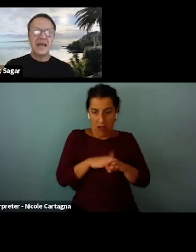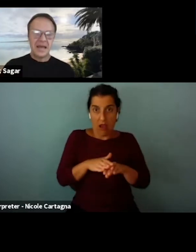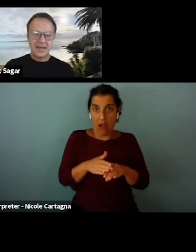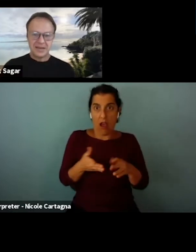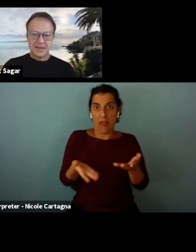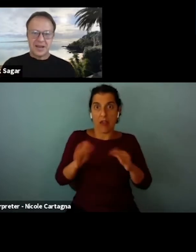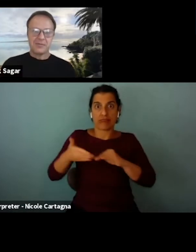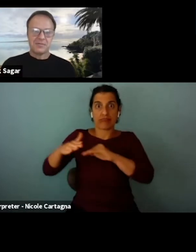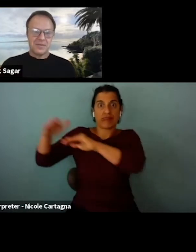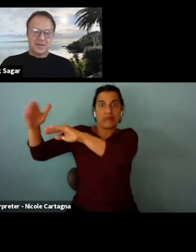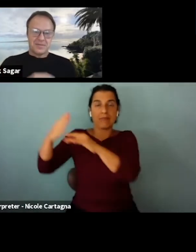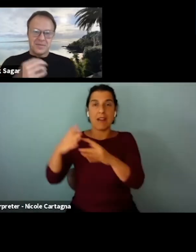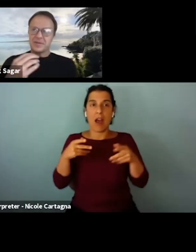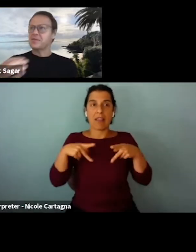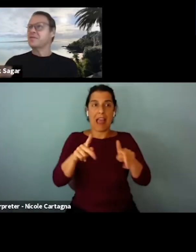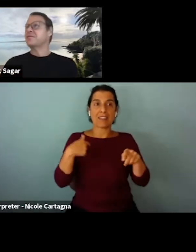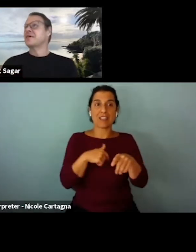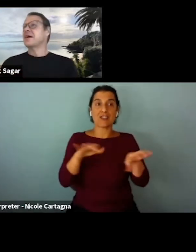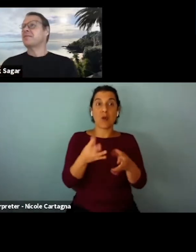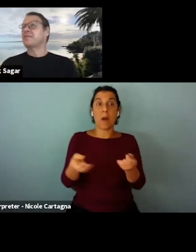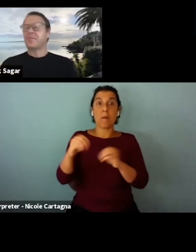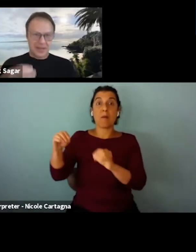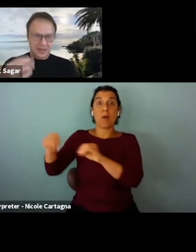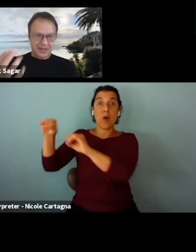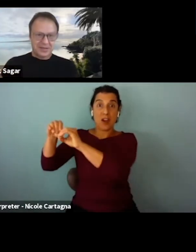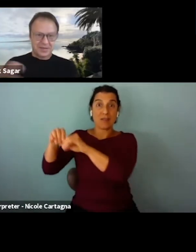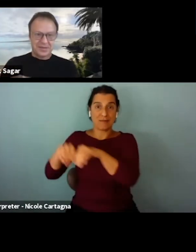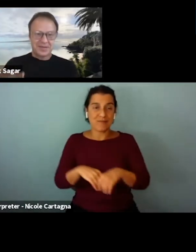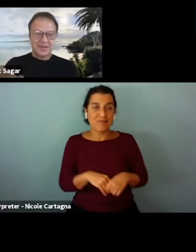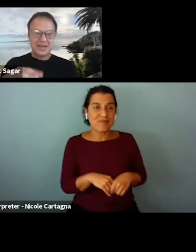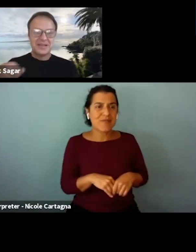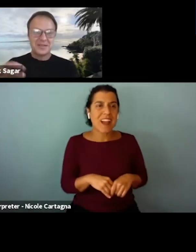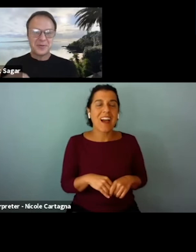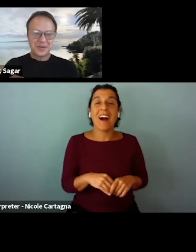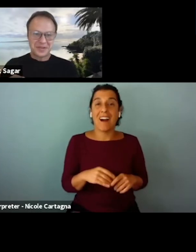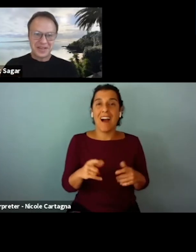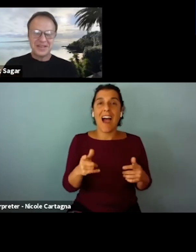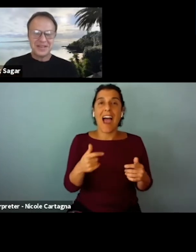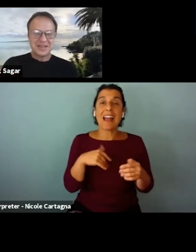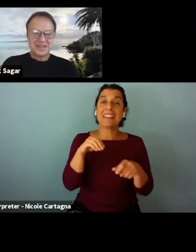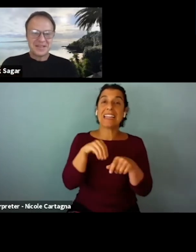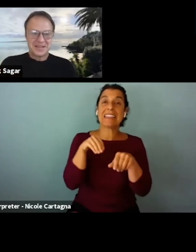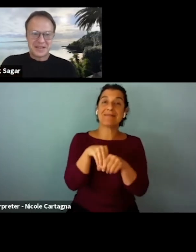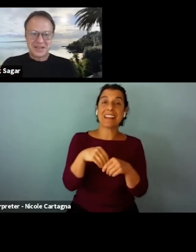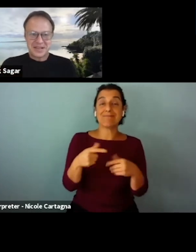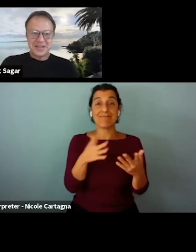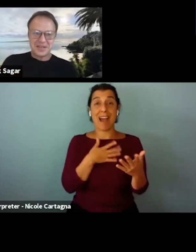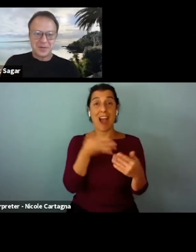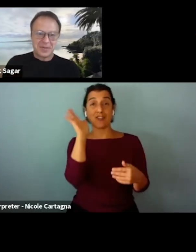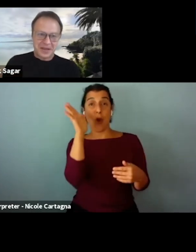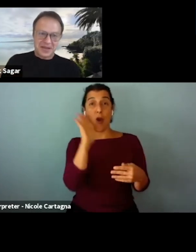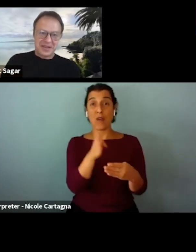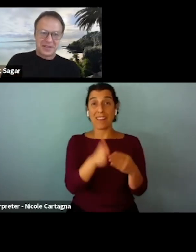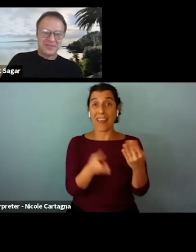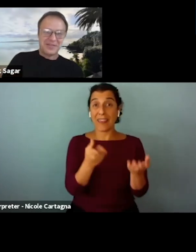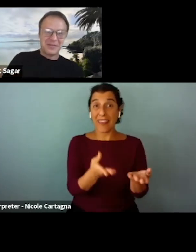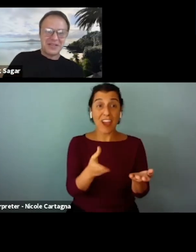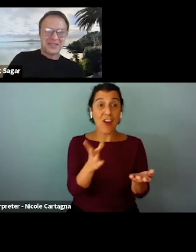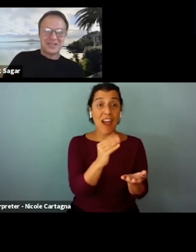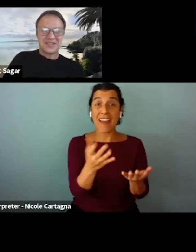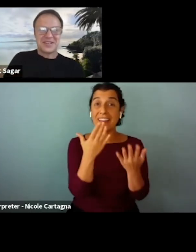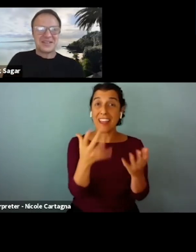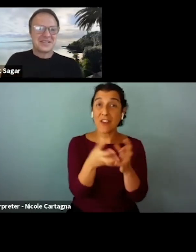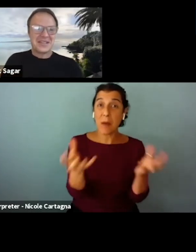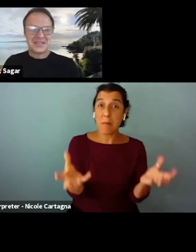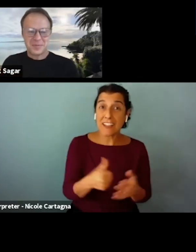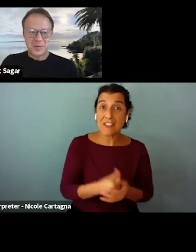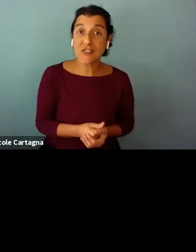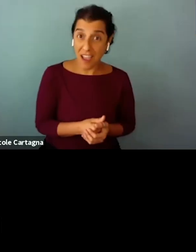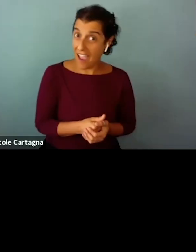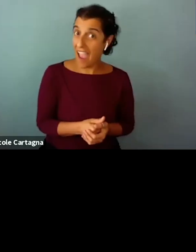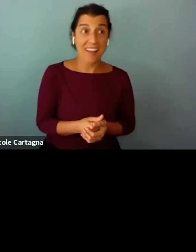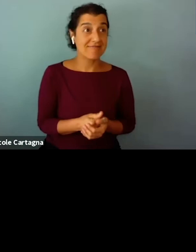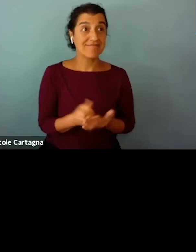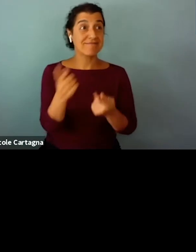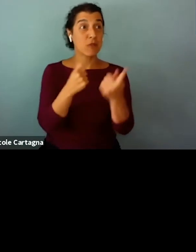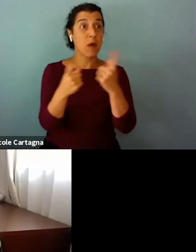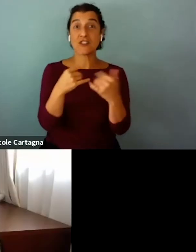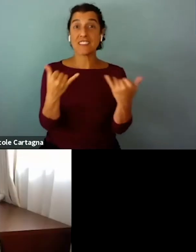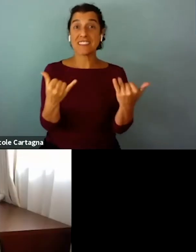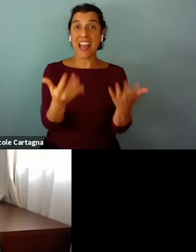and i'll sort of um in the talk there and and so thank you very much and and take some questions